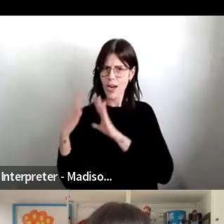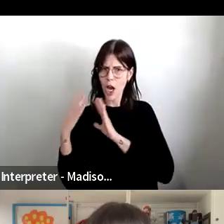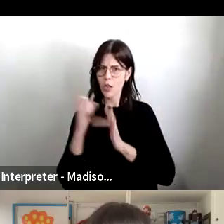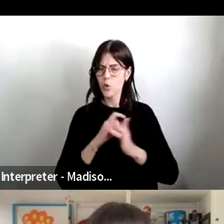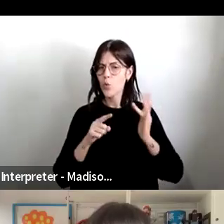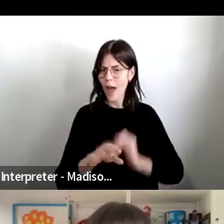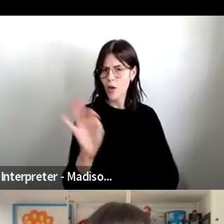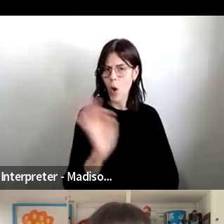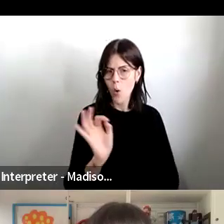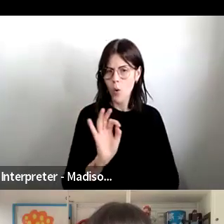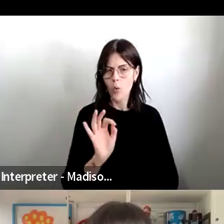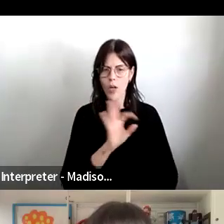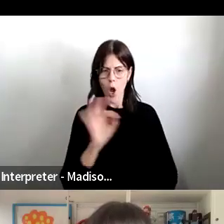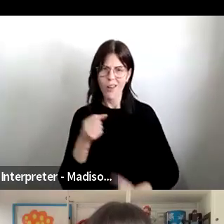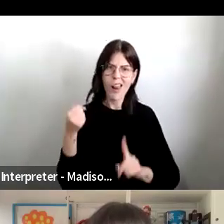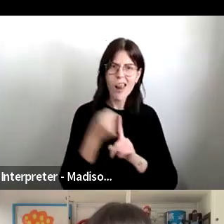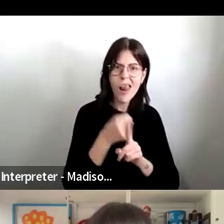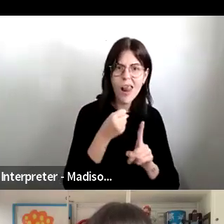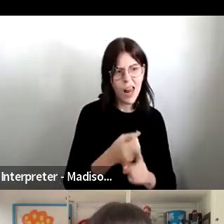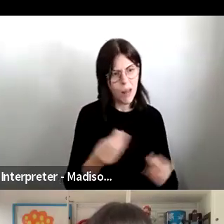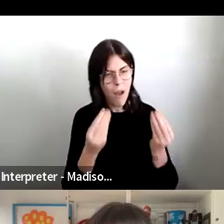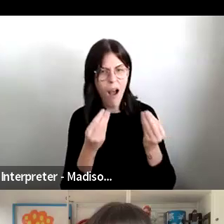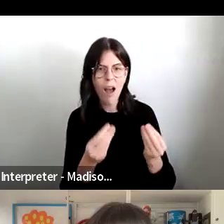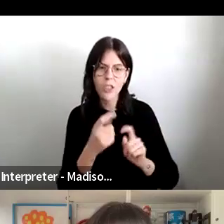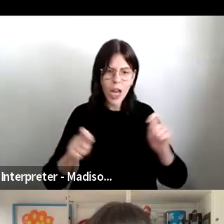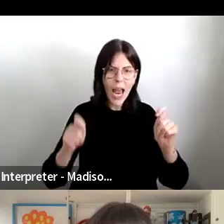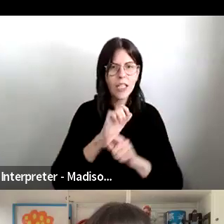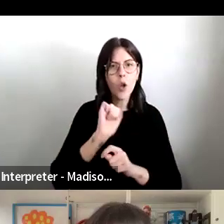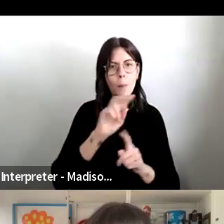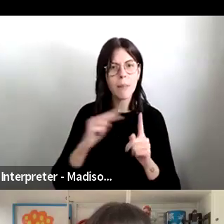lobbying of trying to commence everyone else to come to your viewpoint as well.